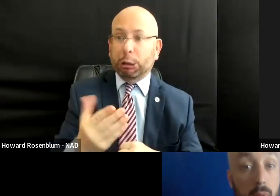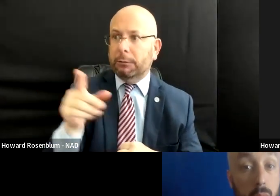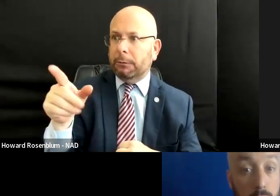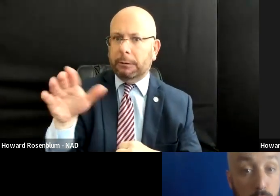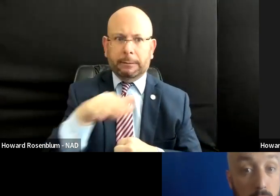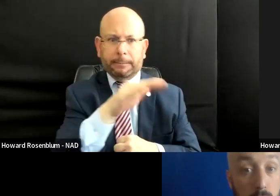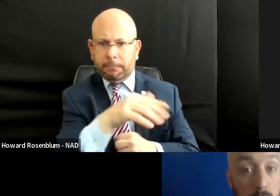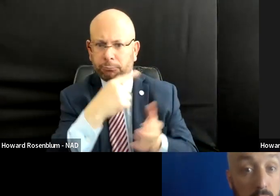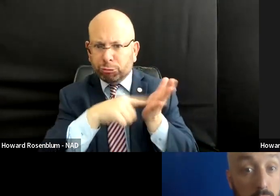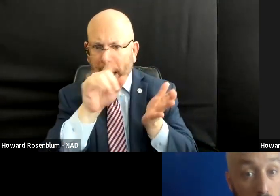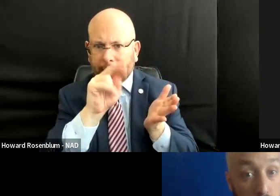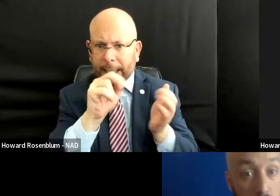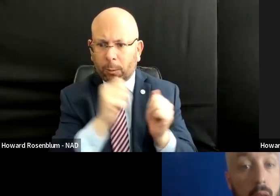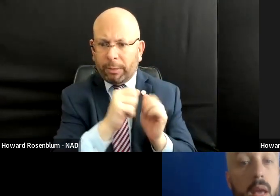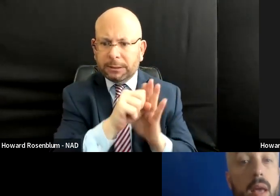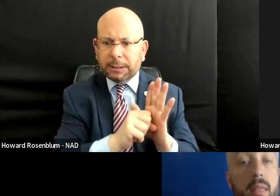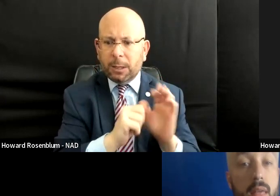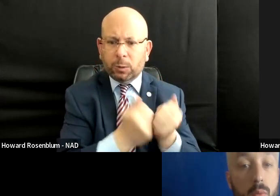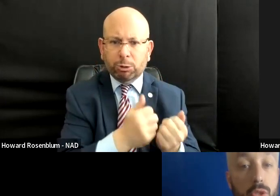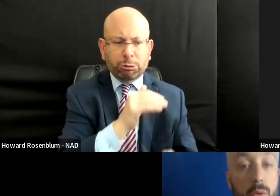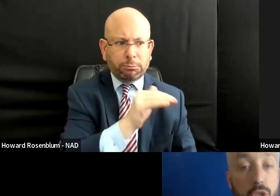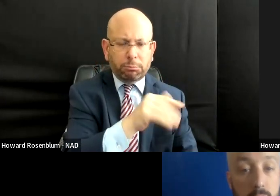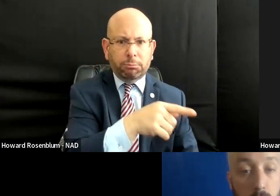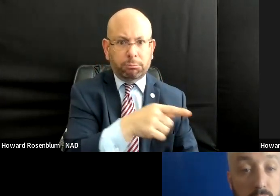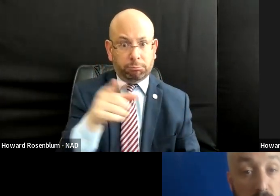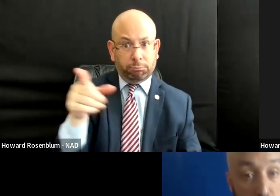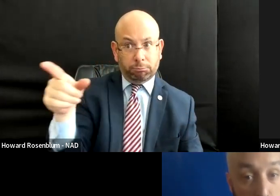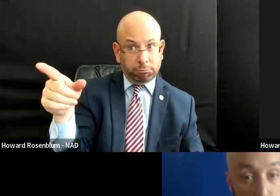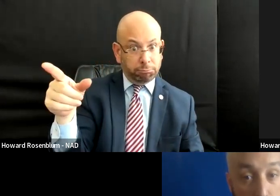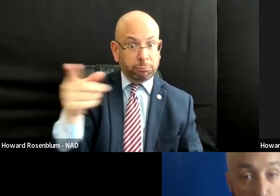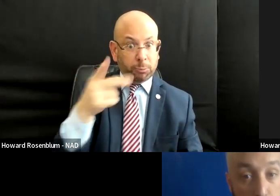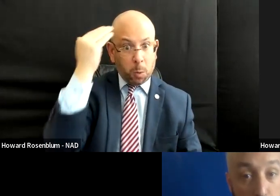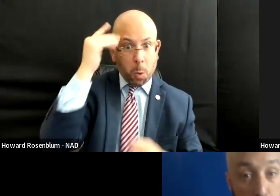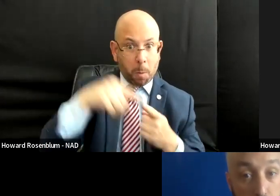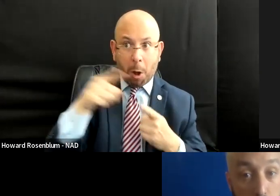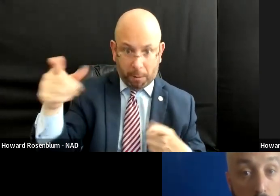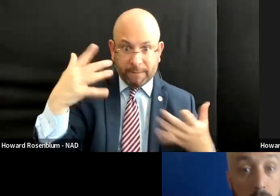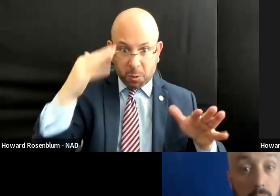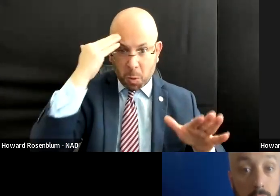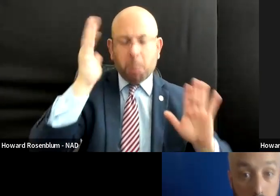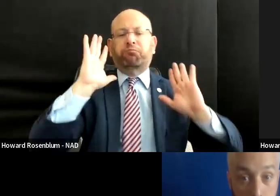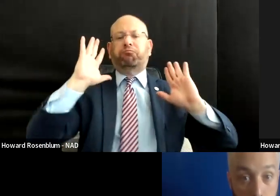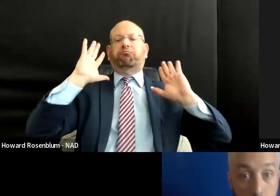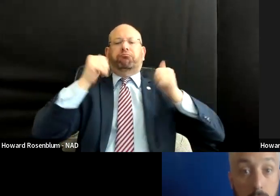monitor all of the 50 states' legislatures and all the issues that arise and once they see a problem